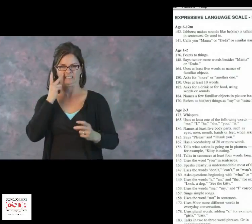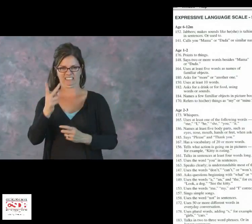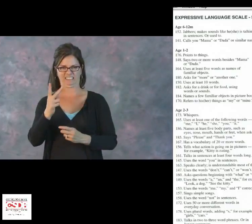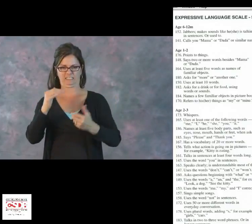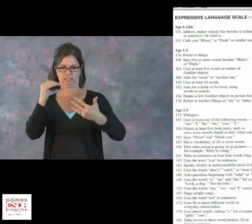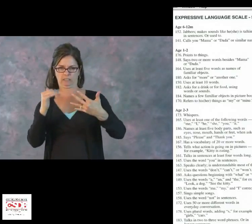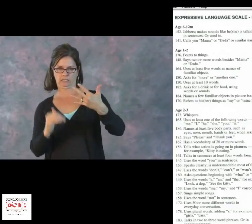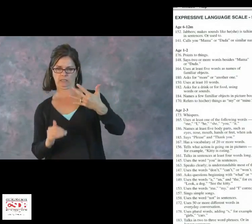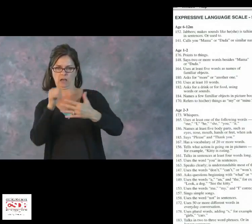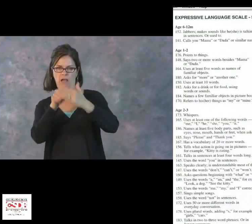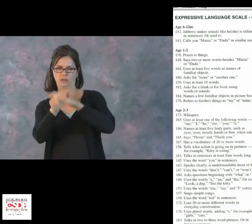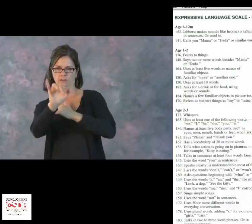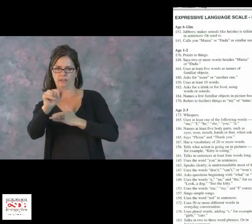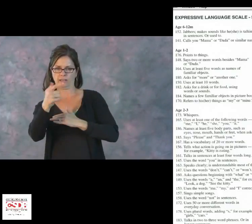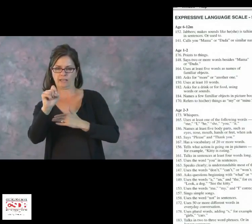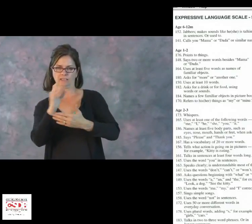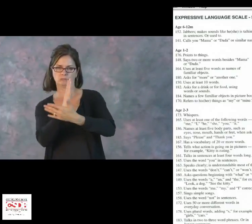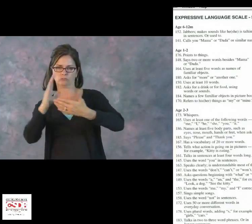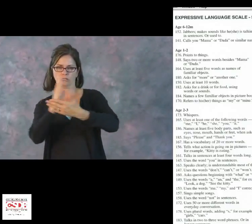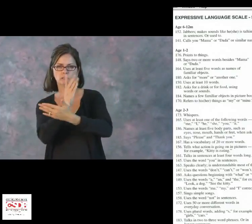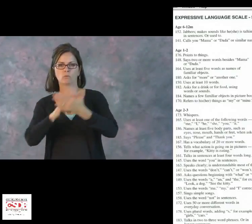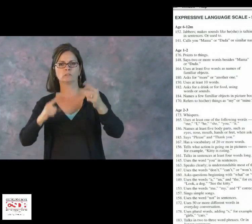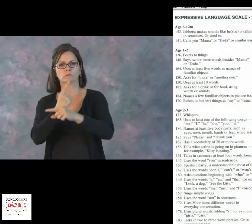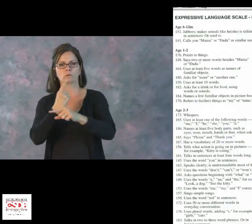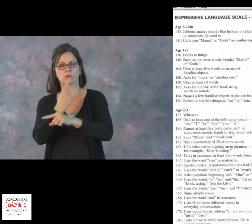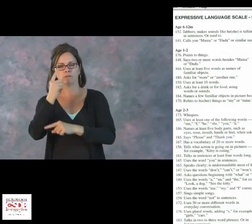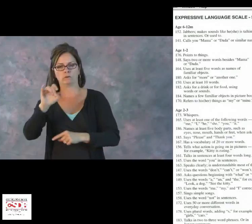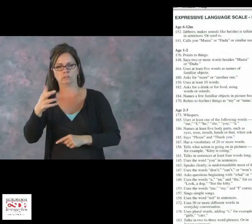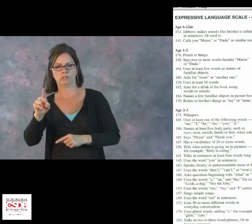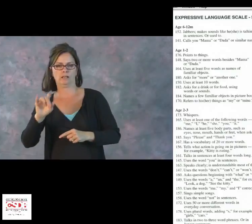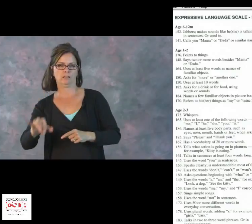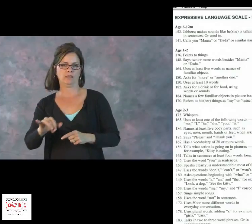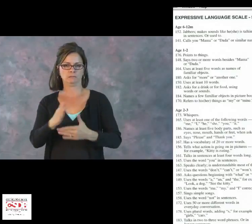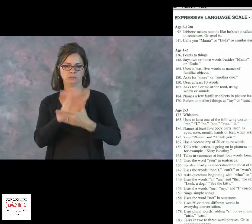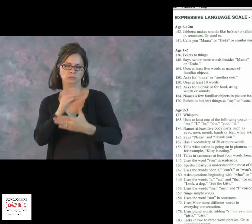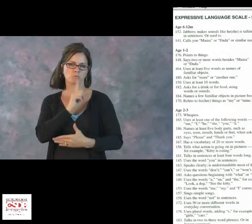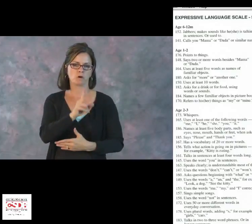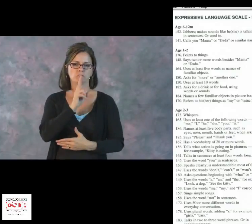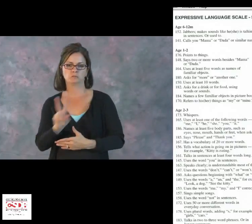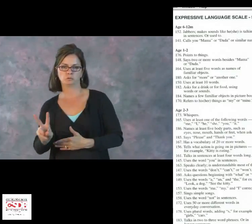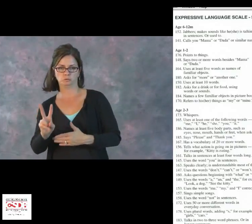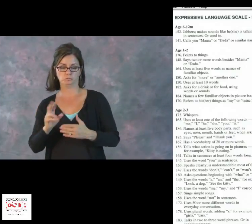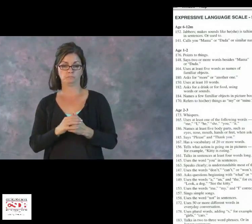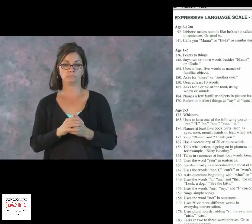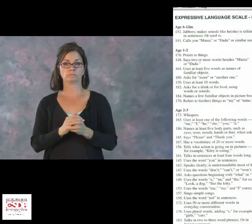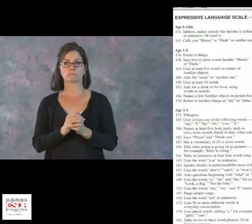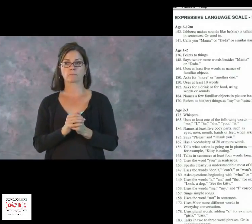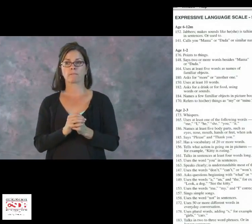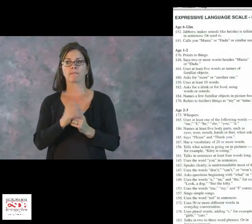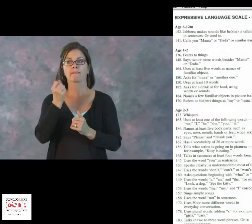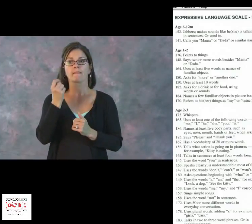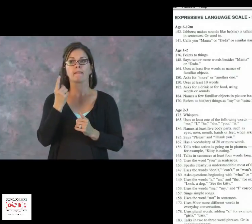and what's appropriate for a child, who's between 1 and 2 years of age. Then next to each to the items, it will tell you